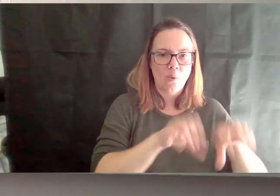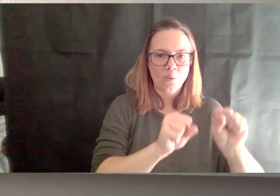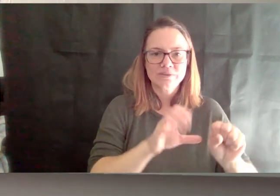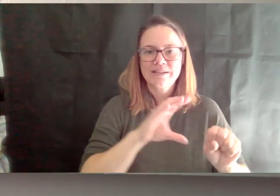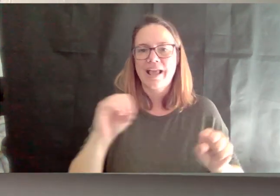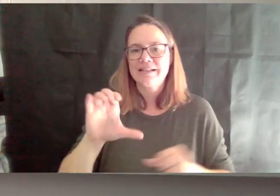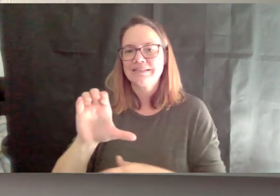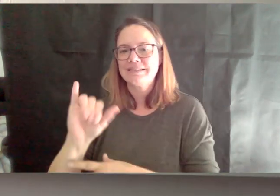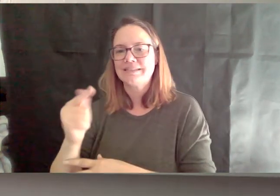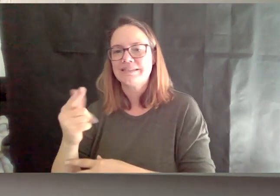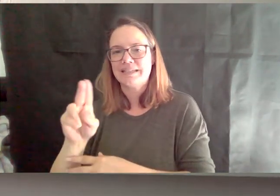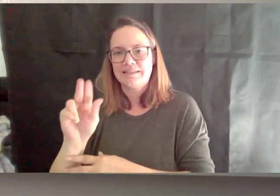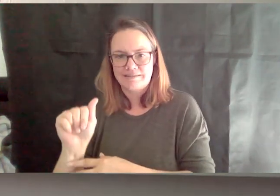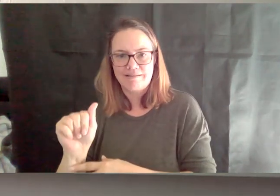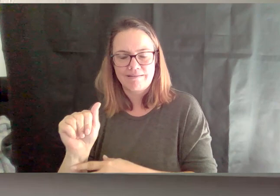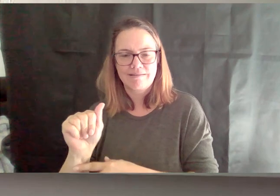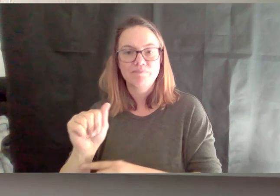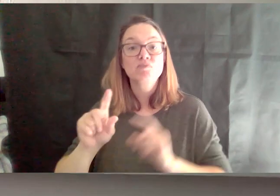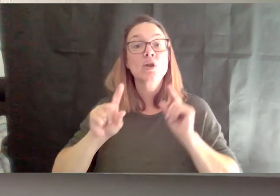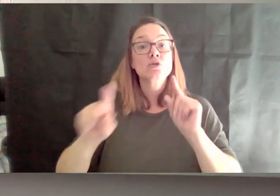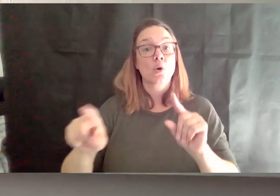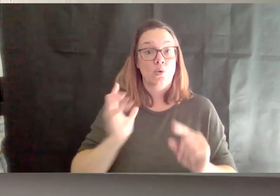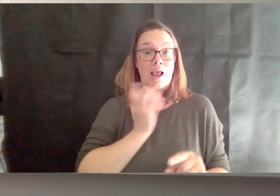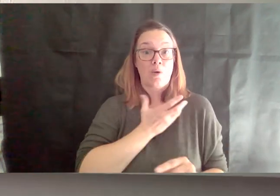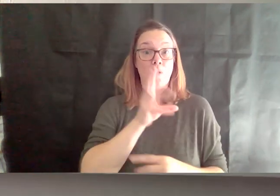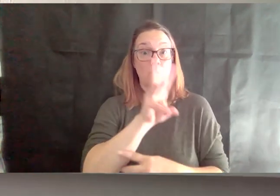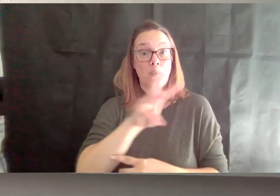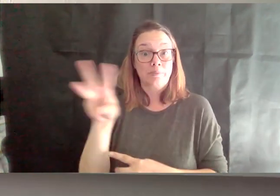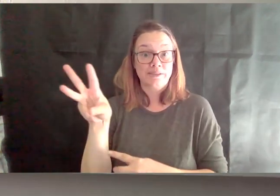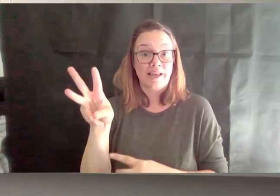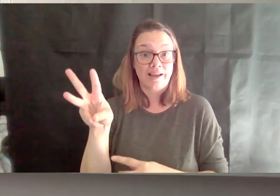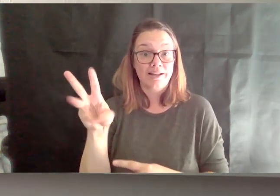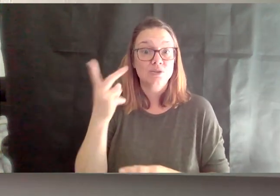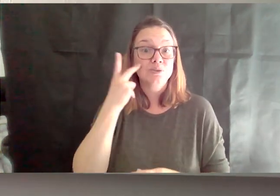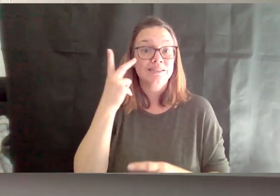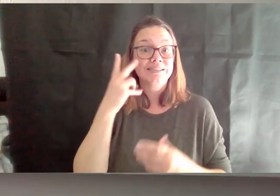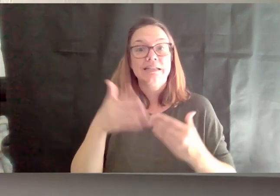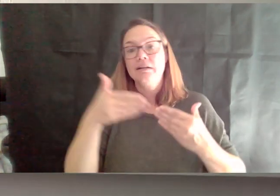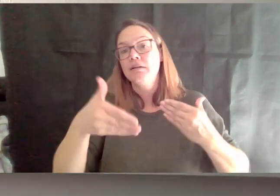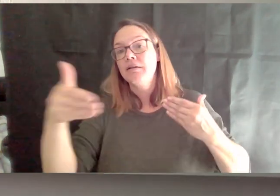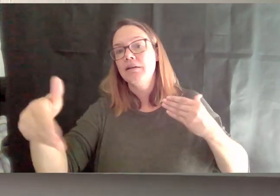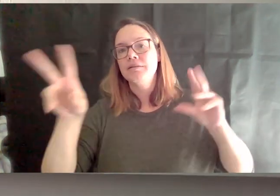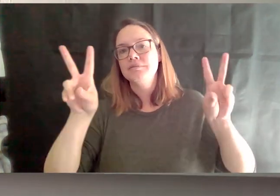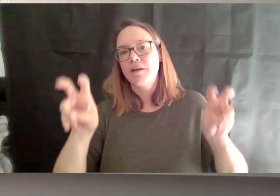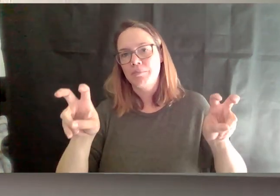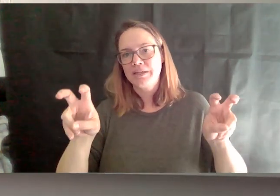for updates on upcoming events, and to see a recording of this event, and to check out our past events.